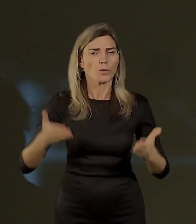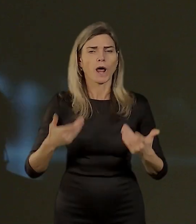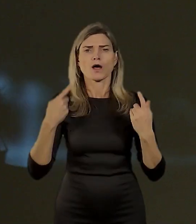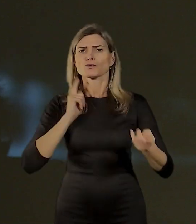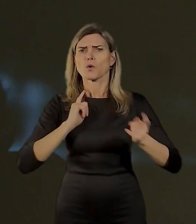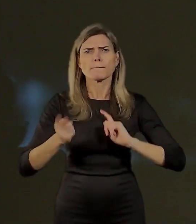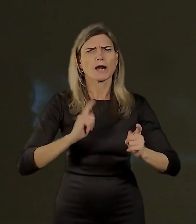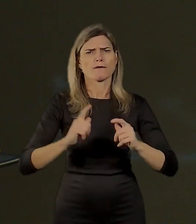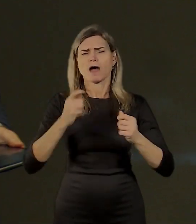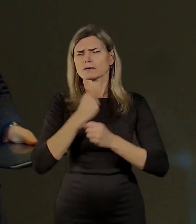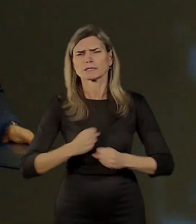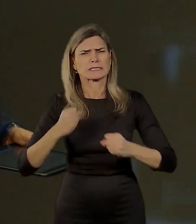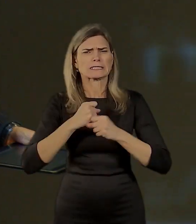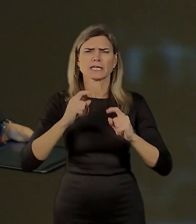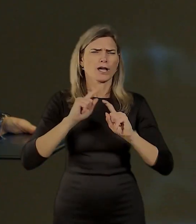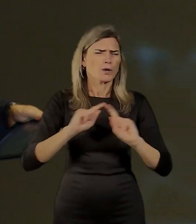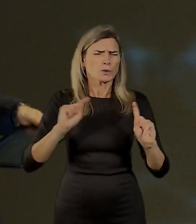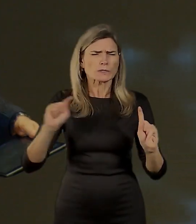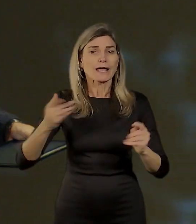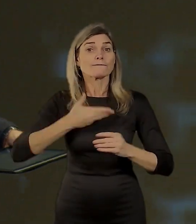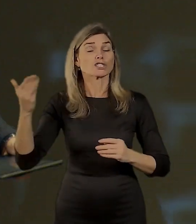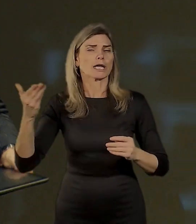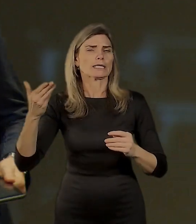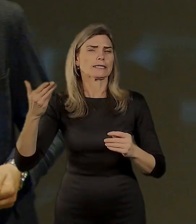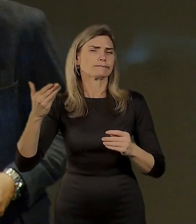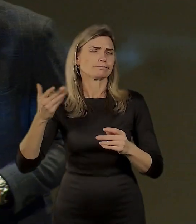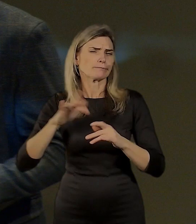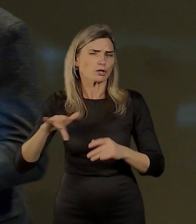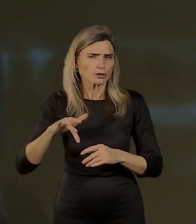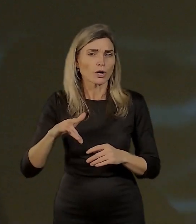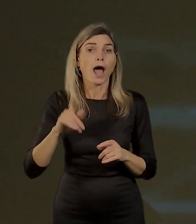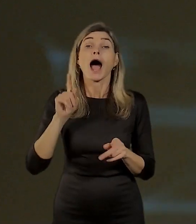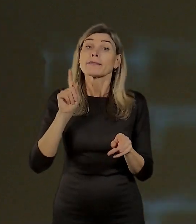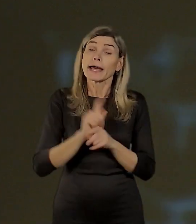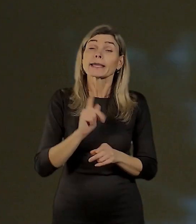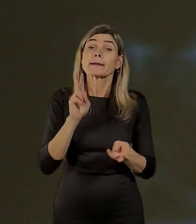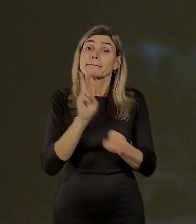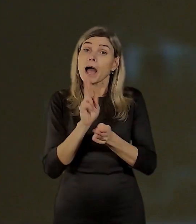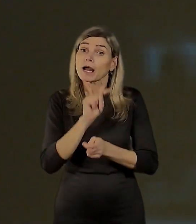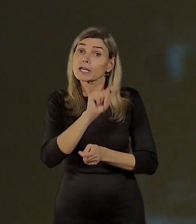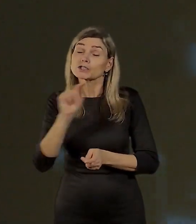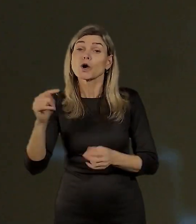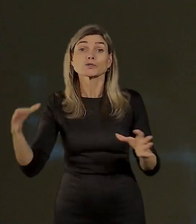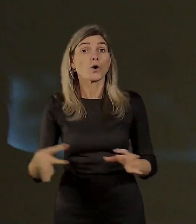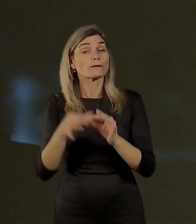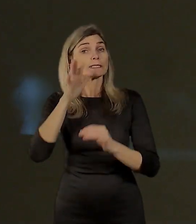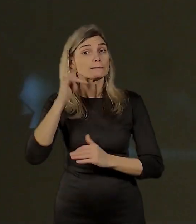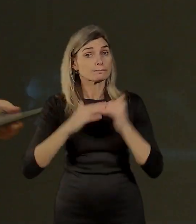A website was also created, where you can find dozens of projects that have moved forward in some way during that time. You can either find visualizations there or find